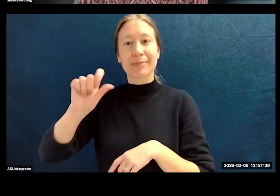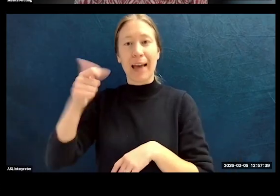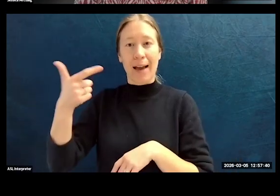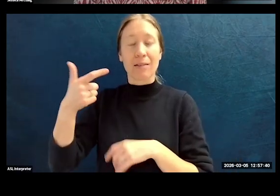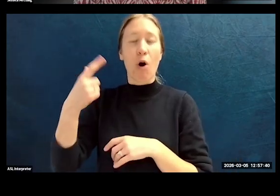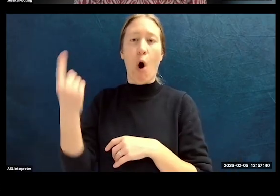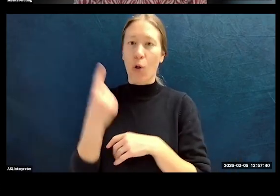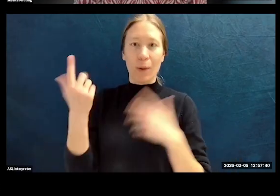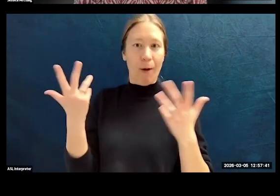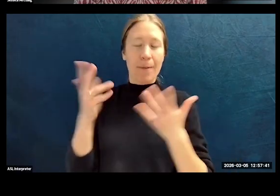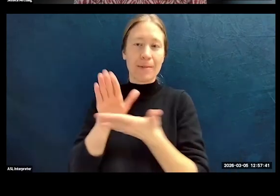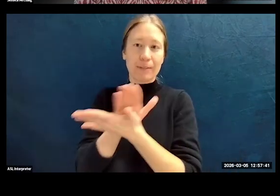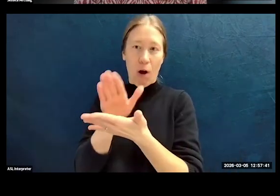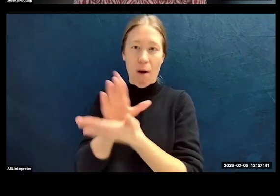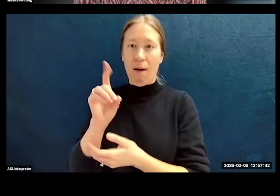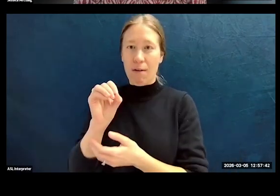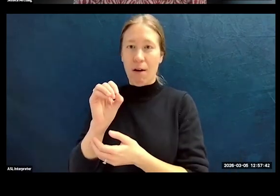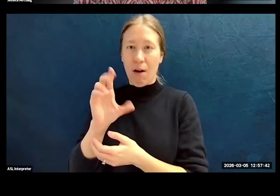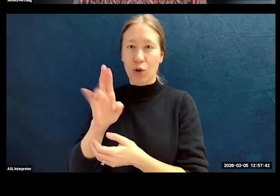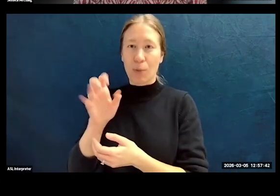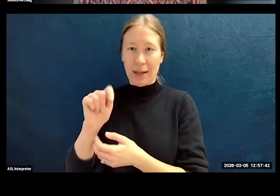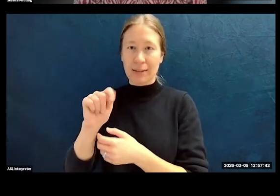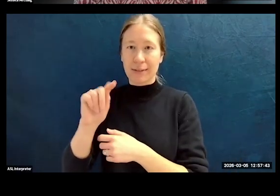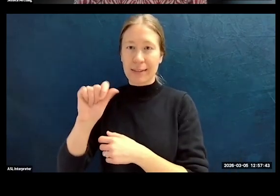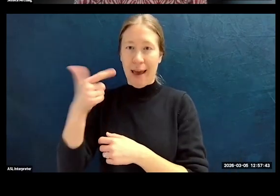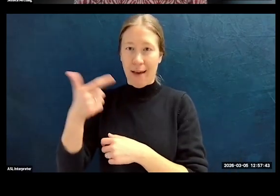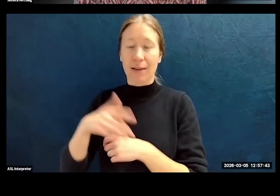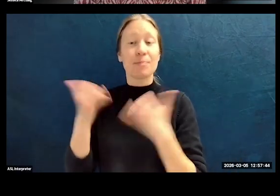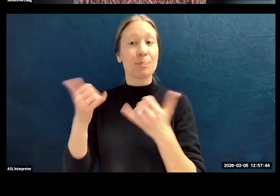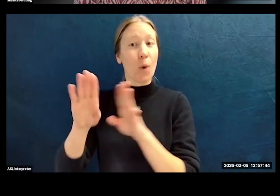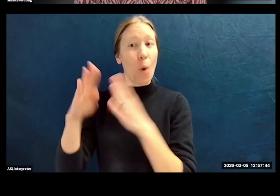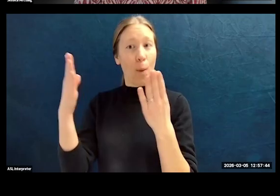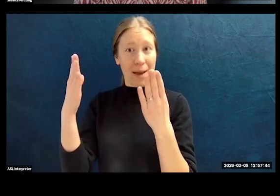To add a document tag, reopen the options menu and select New Tag.